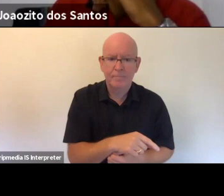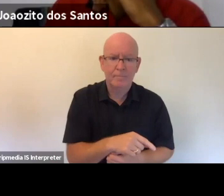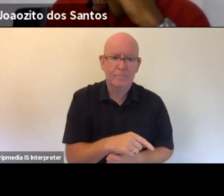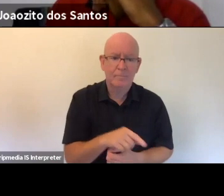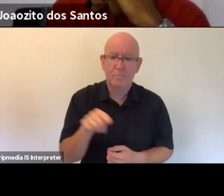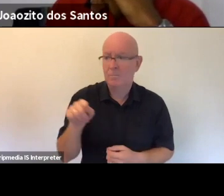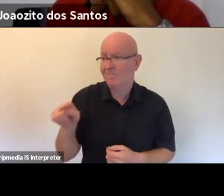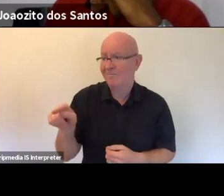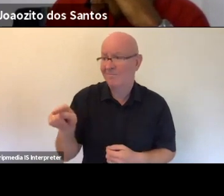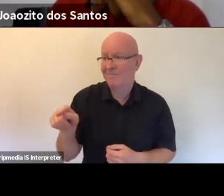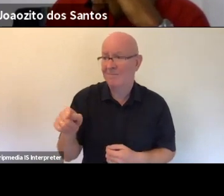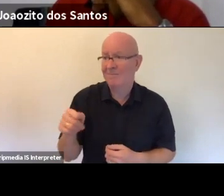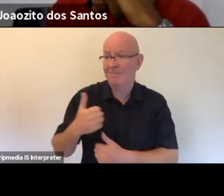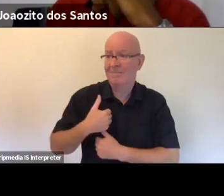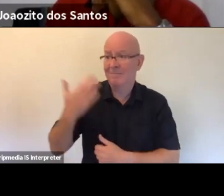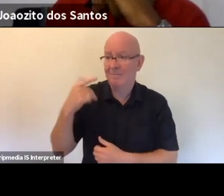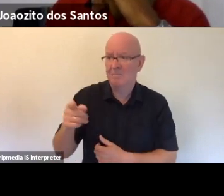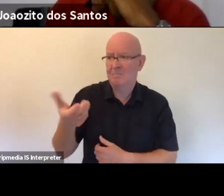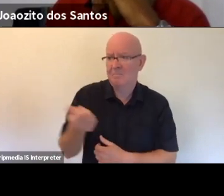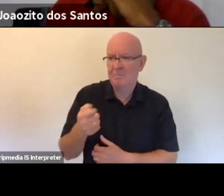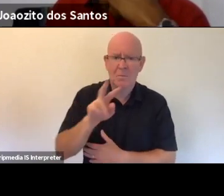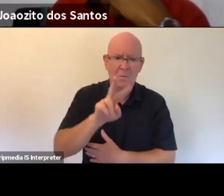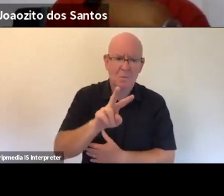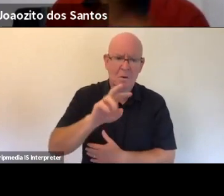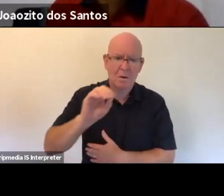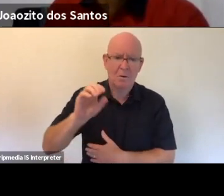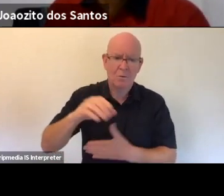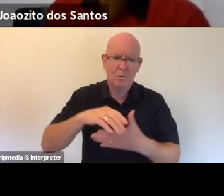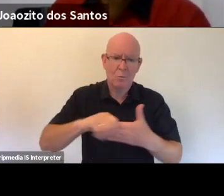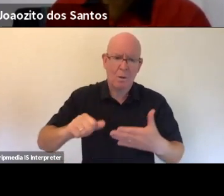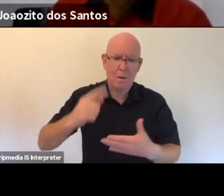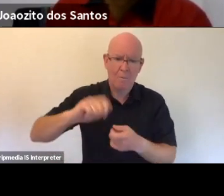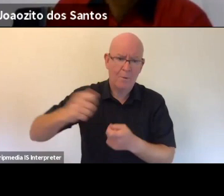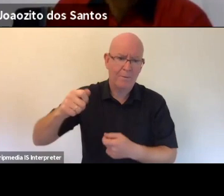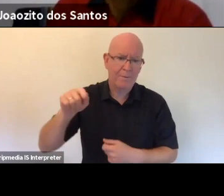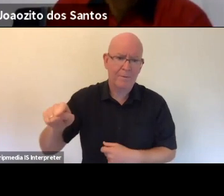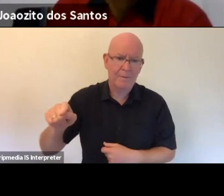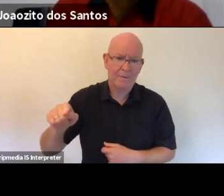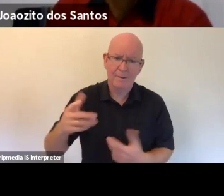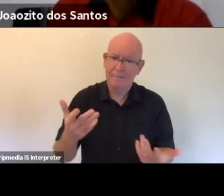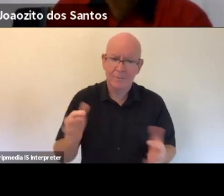The impact of the COVID-19 for people with disability are most vulnerable group